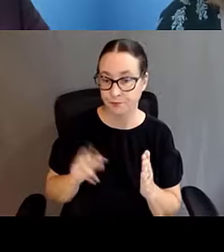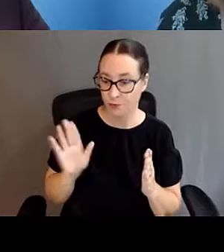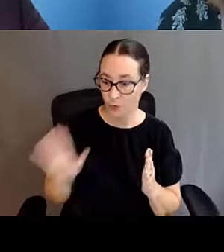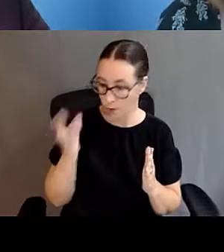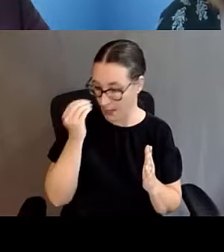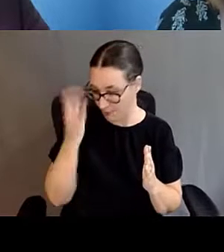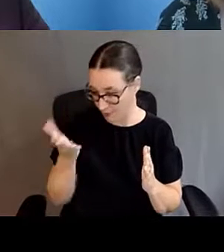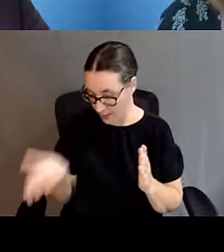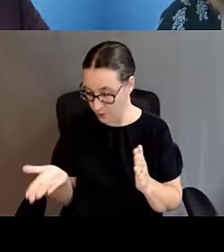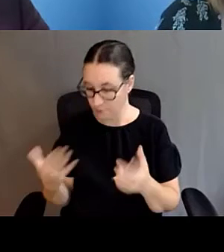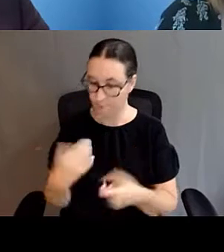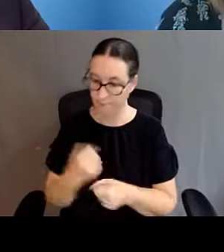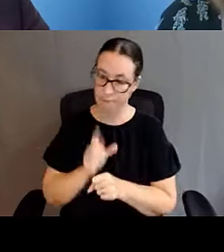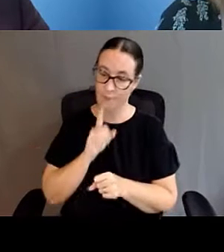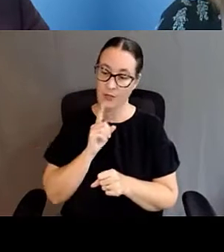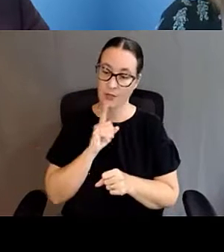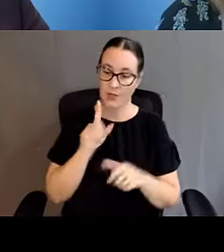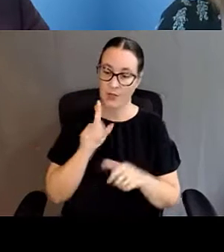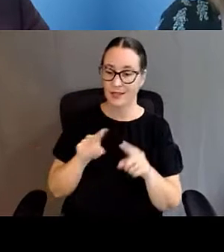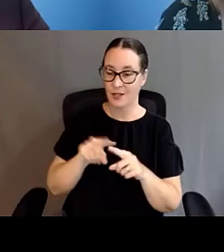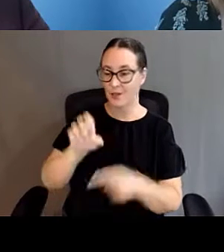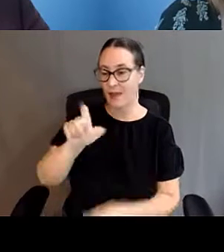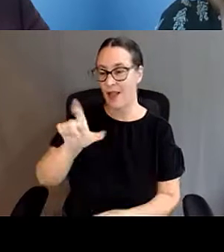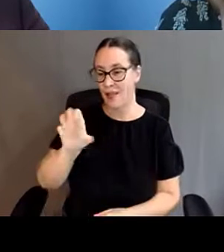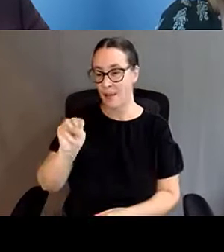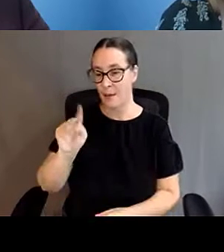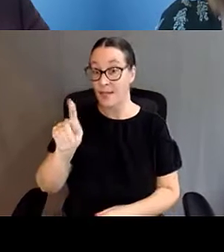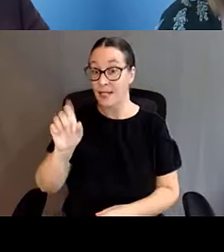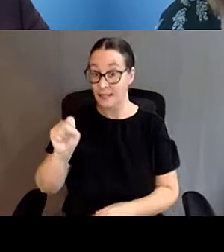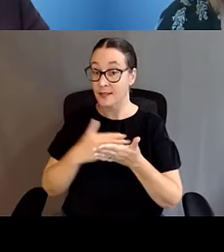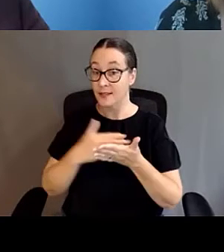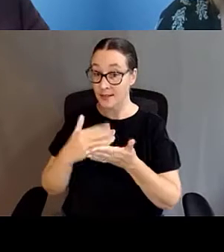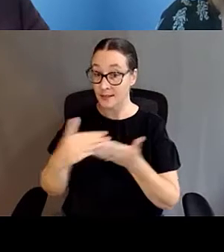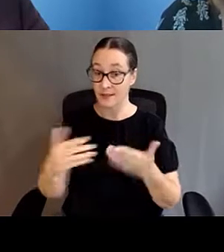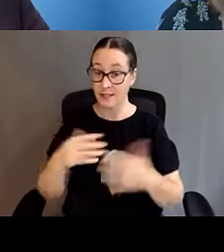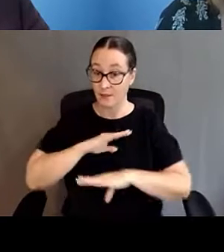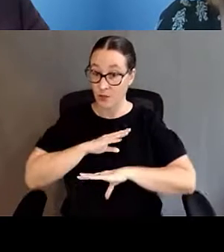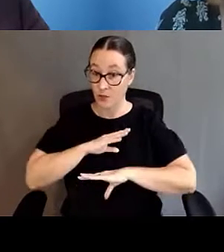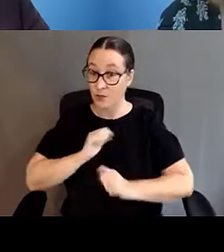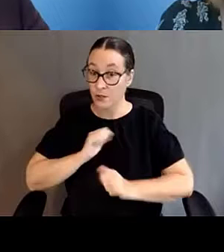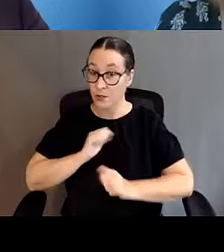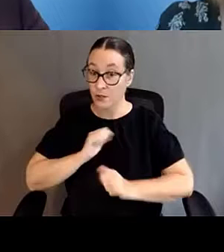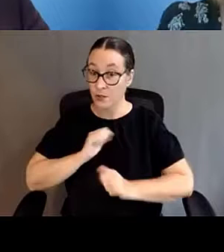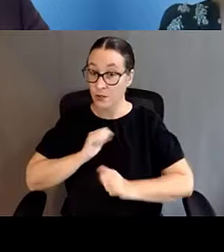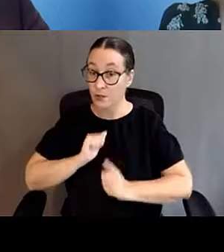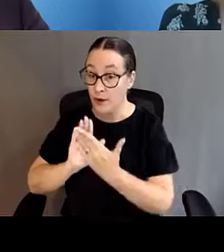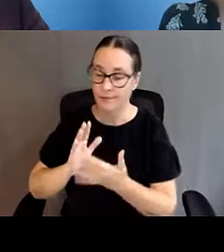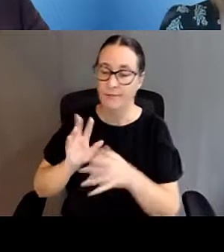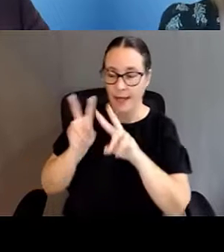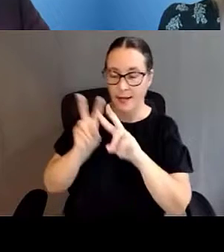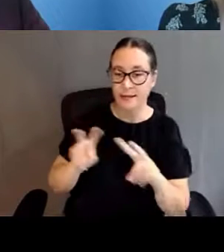to ensure that the elements of the DMS plan have been adequately addressed and to assess the reasonableness of those responses,